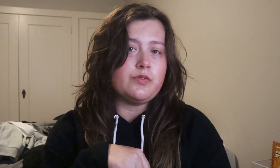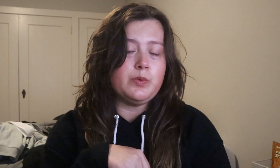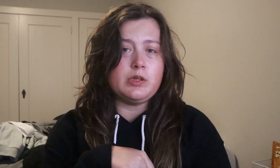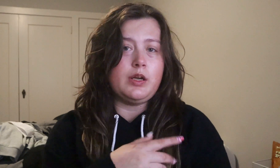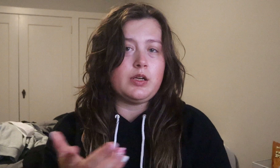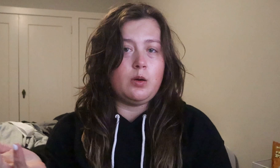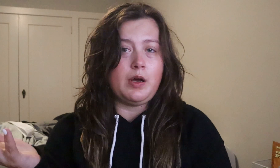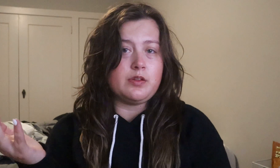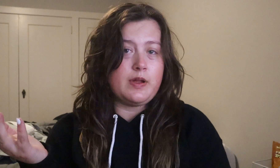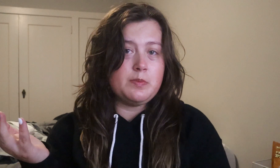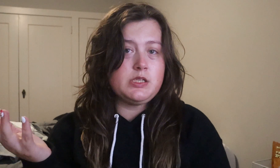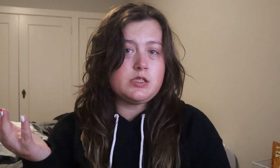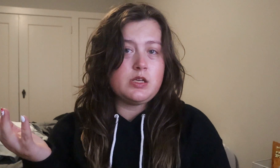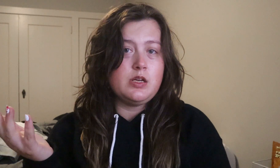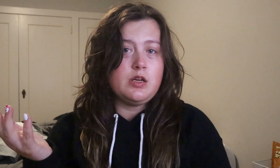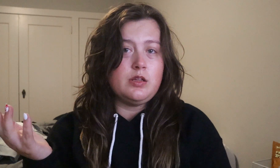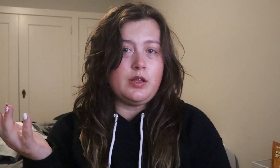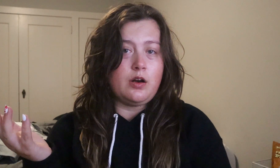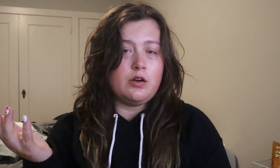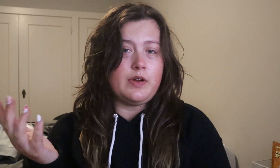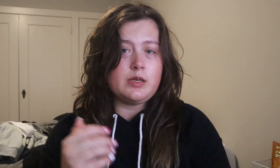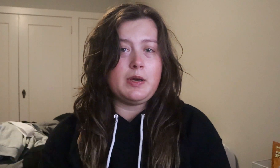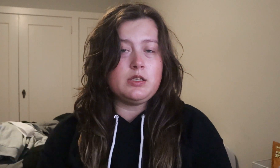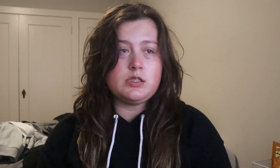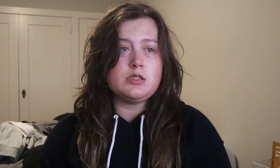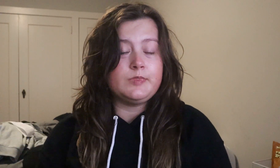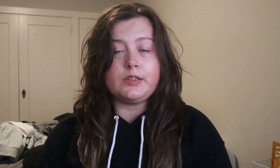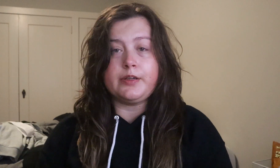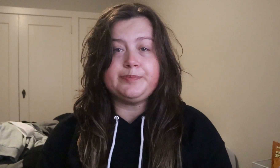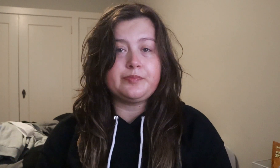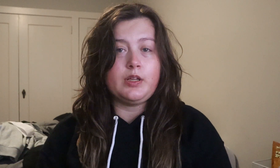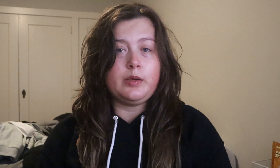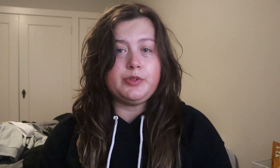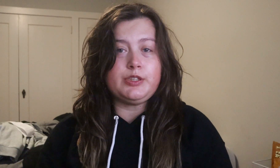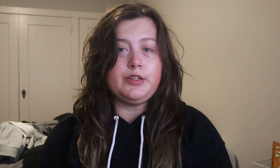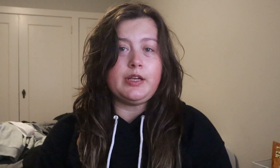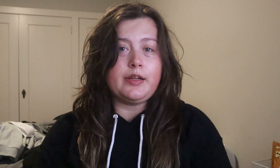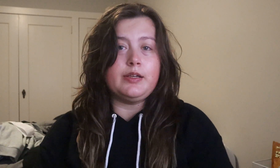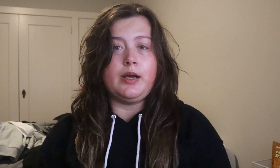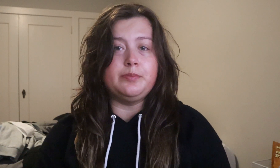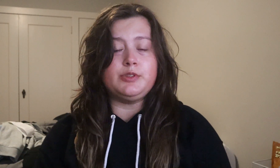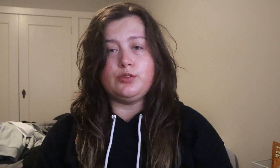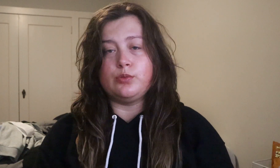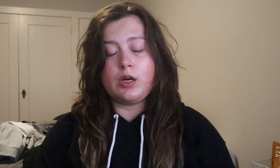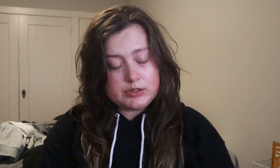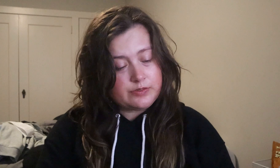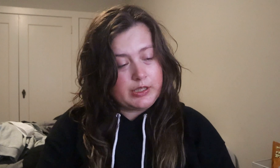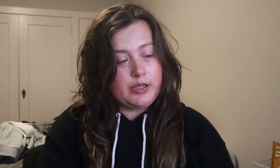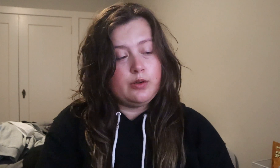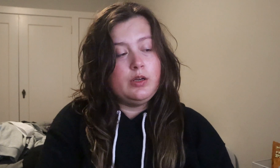if you would like to help out the families that are affected by this. That's all. I appreciate you taking the time to watch this video